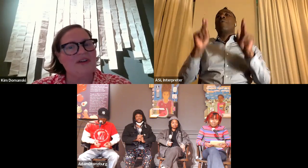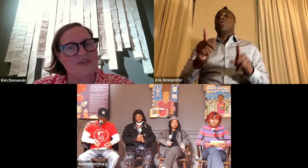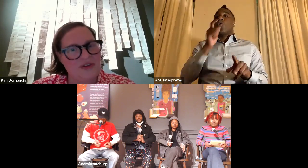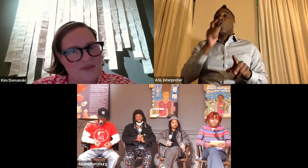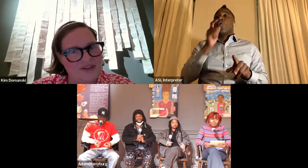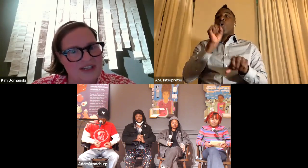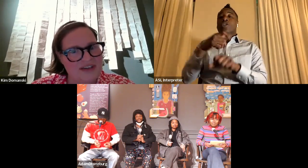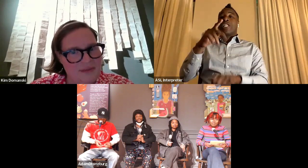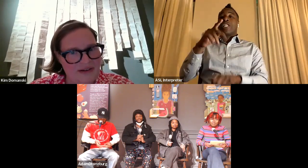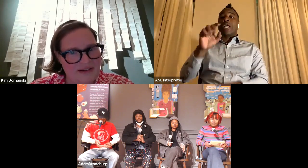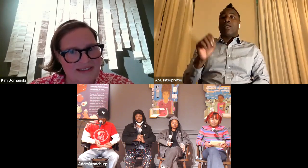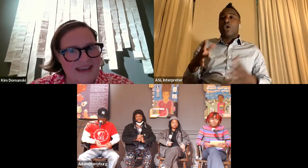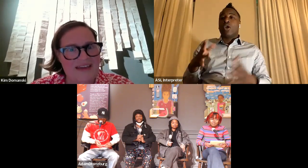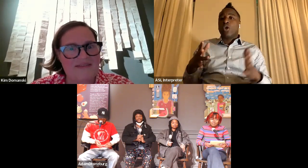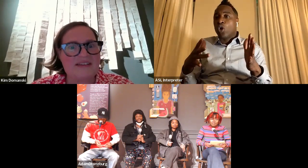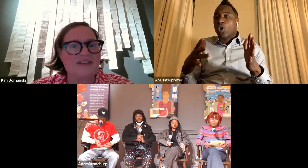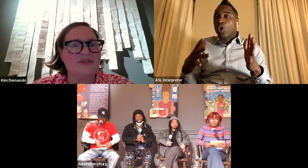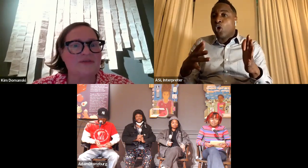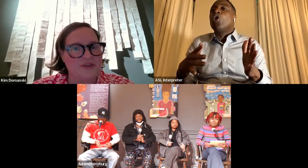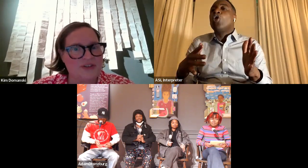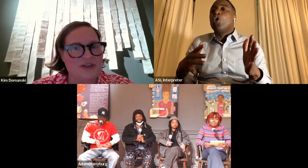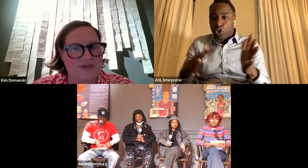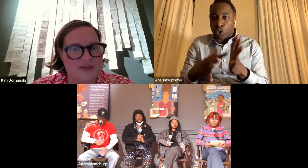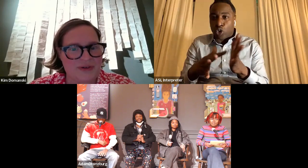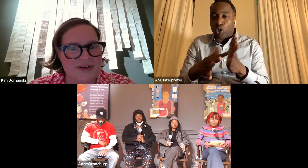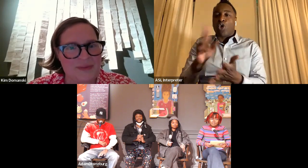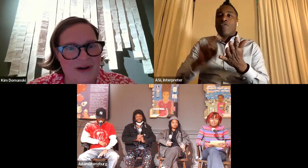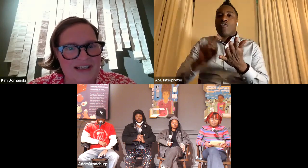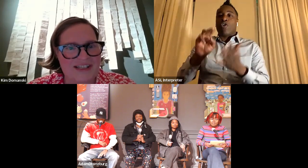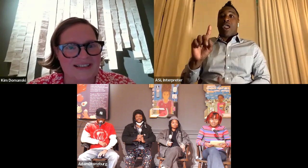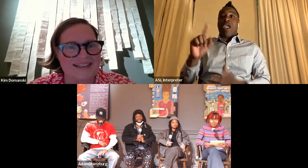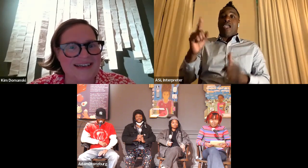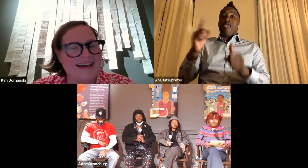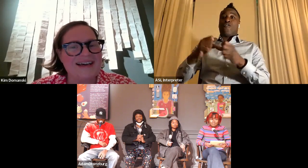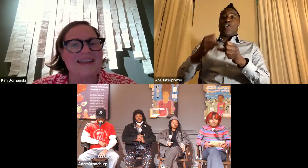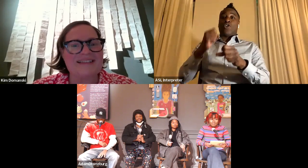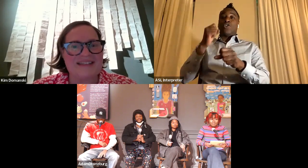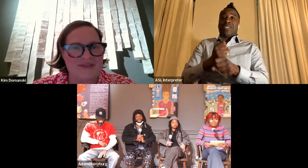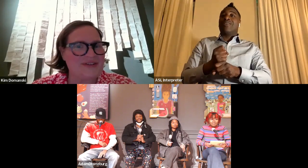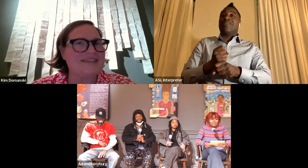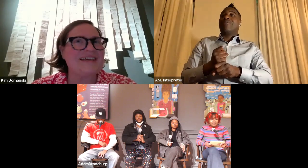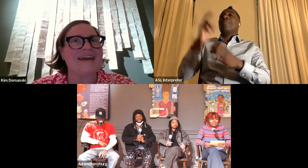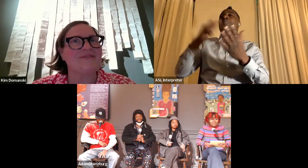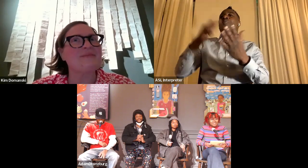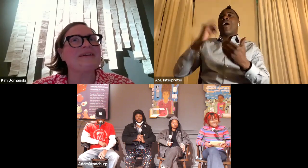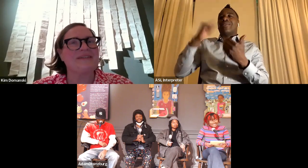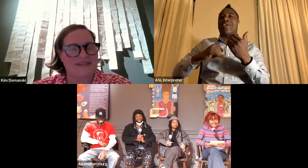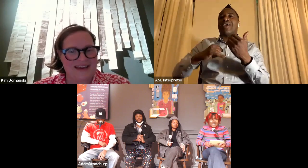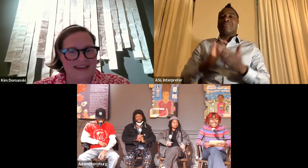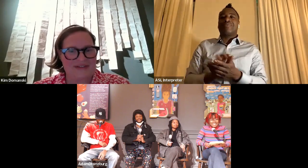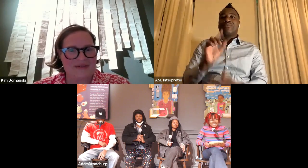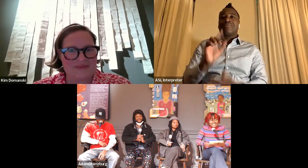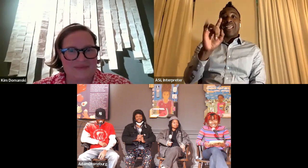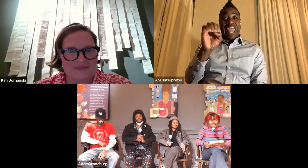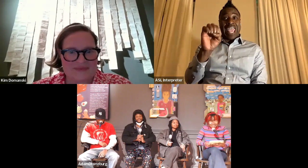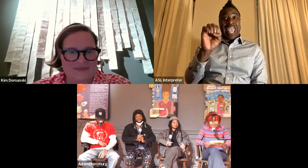at the University of Maryland. And this is her first curatorial project. Let's see if you could take it from here. Thank you. Thank you.